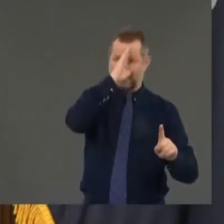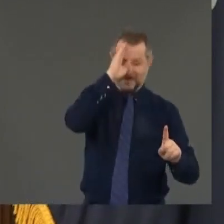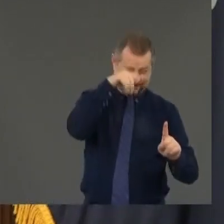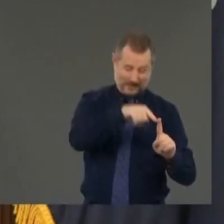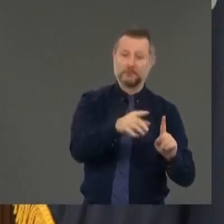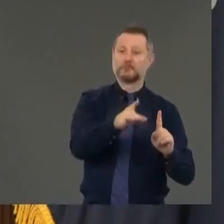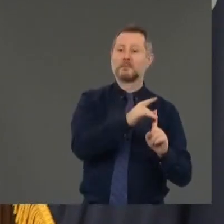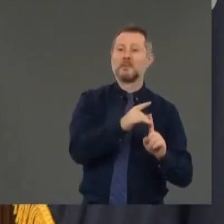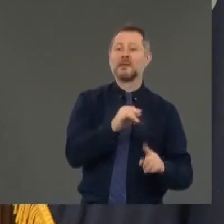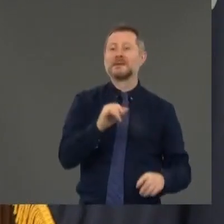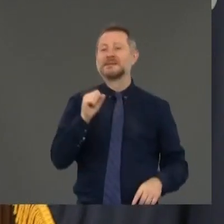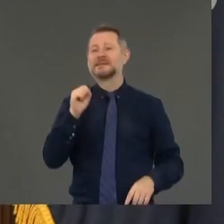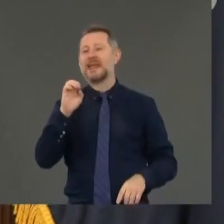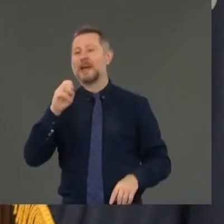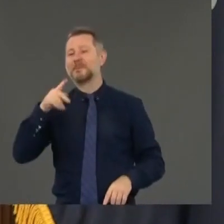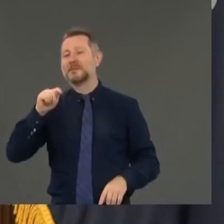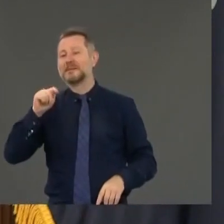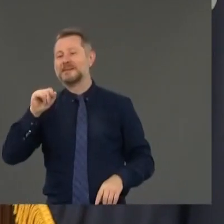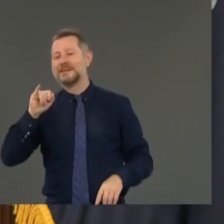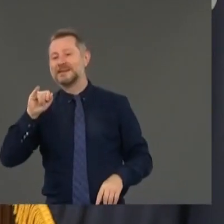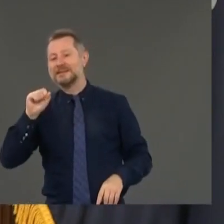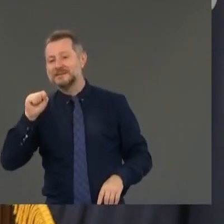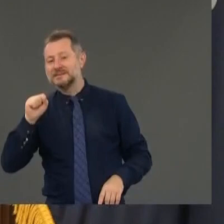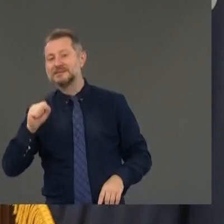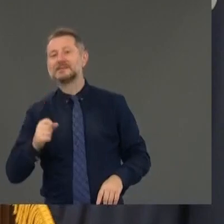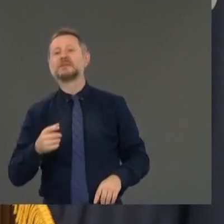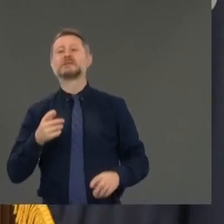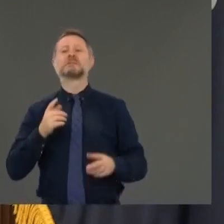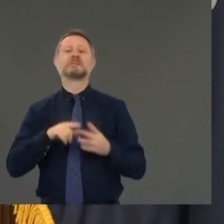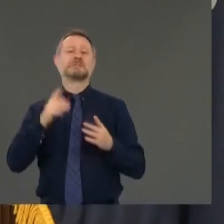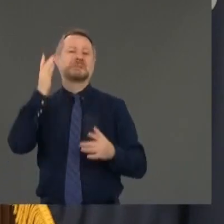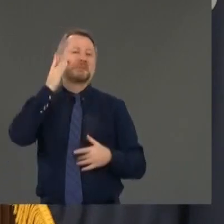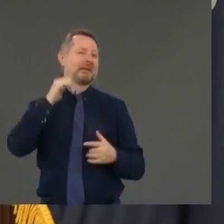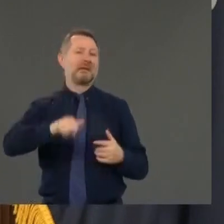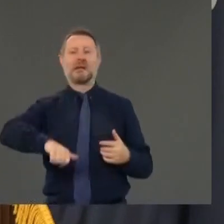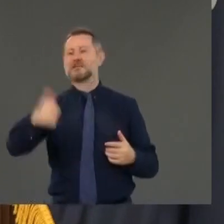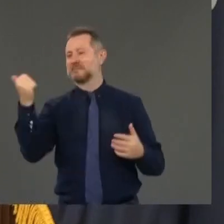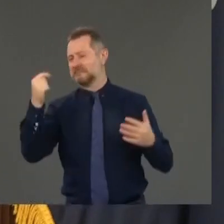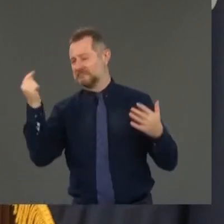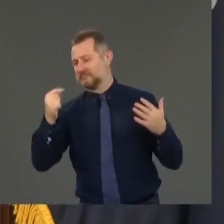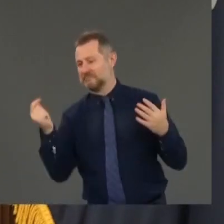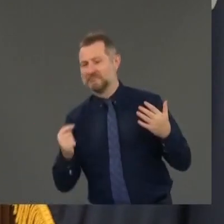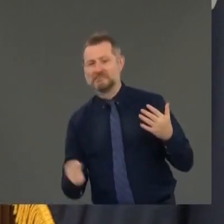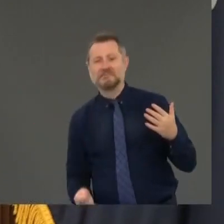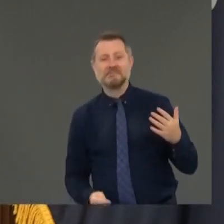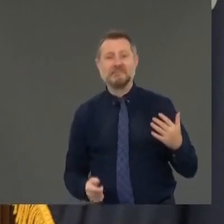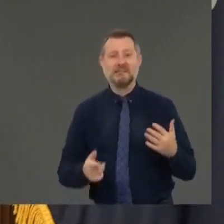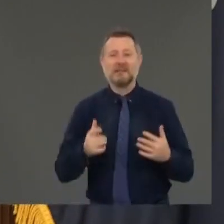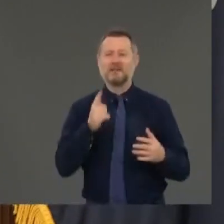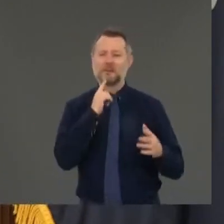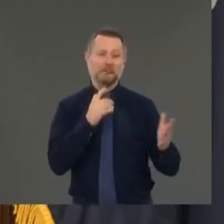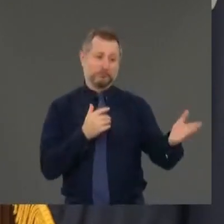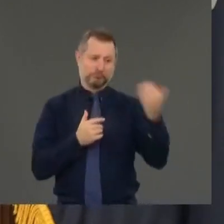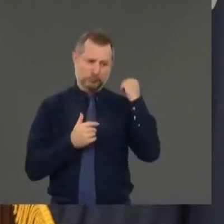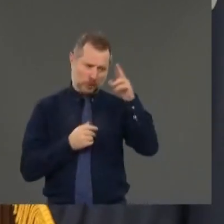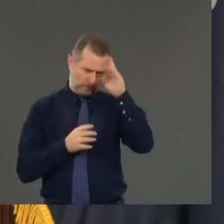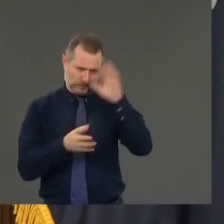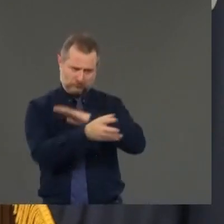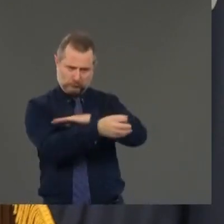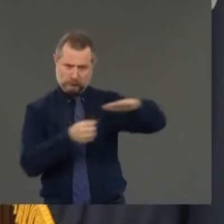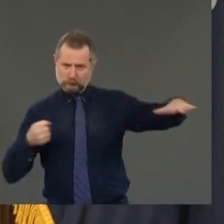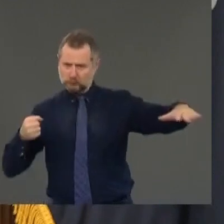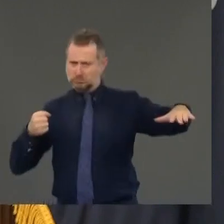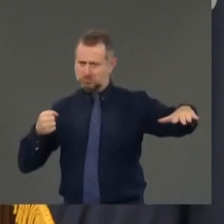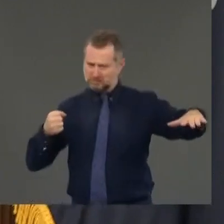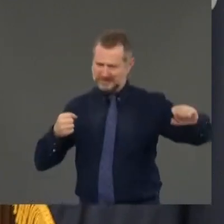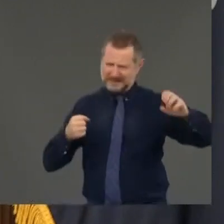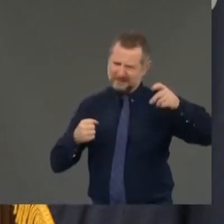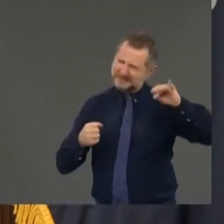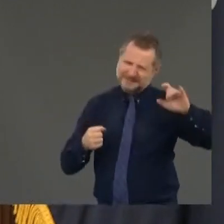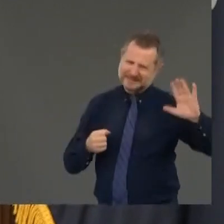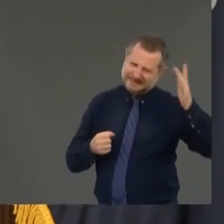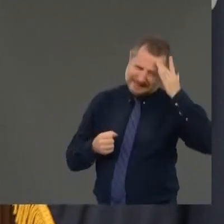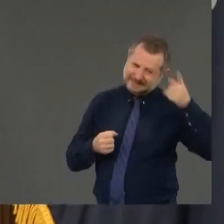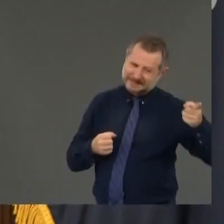YOU CAN GET SICK BEING IN THE